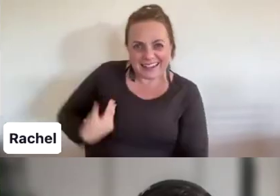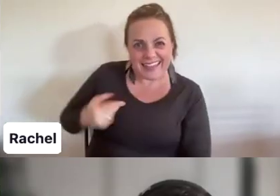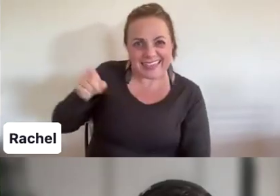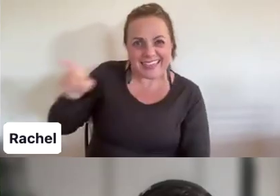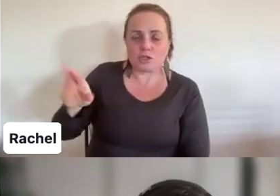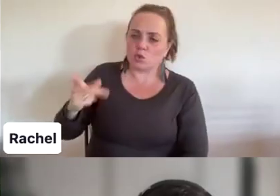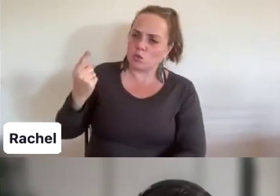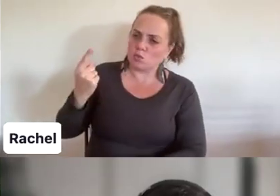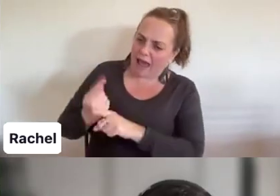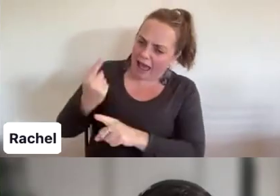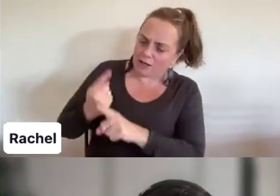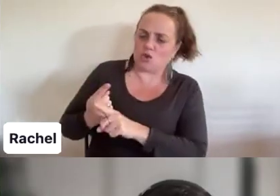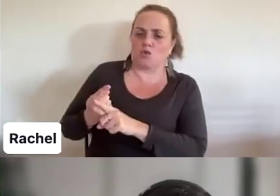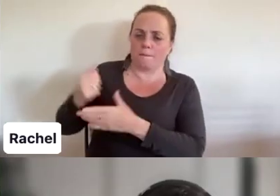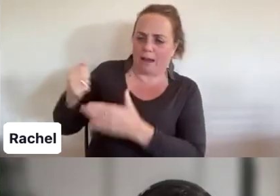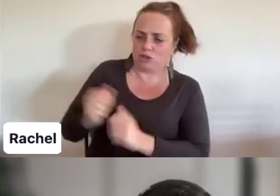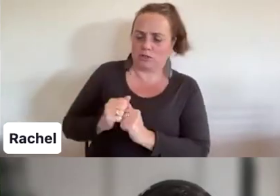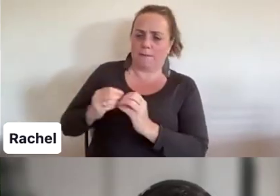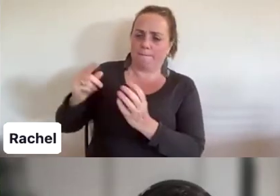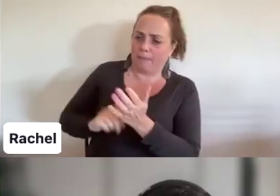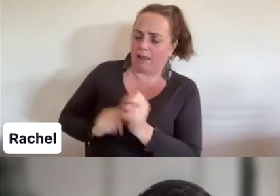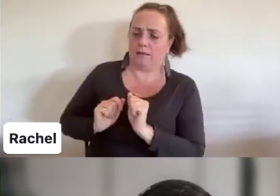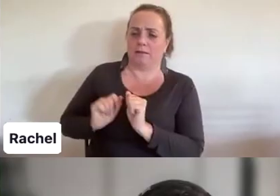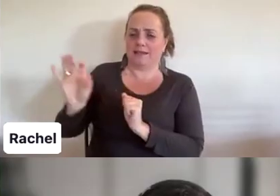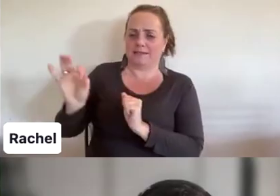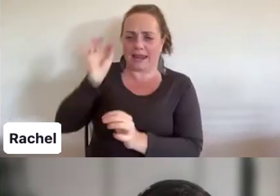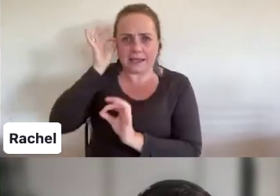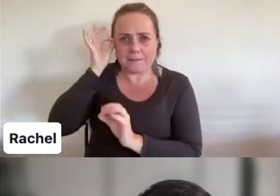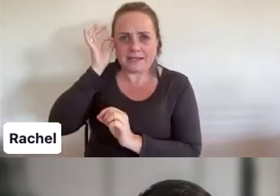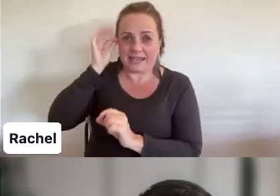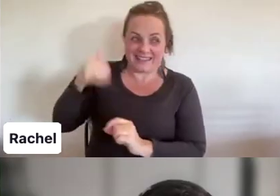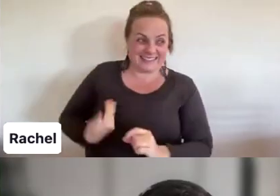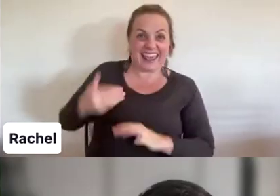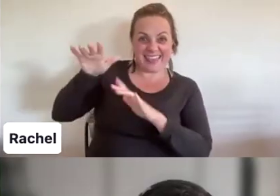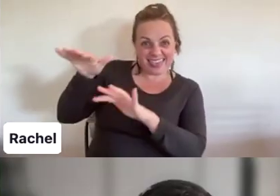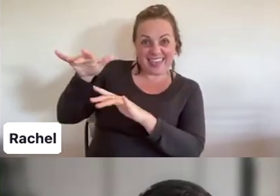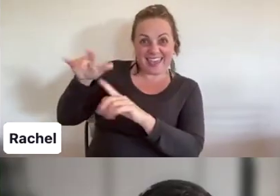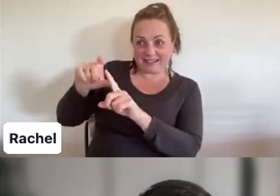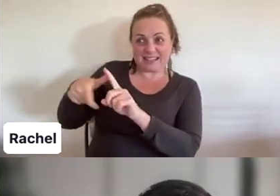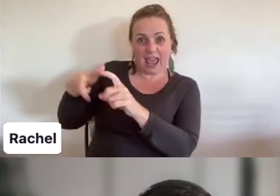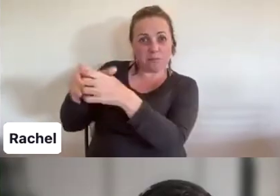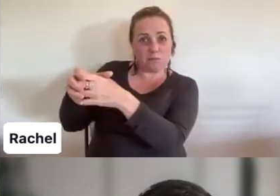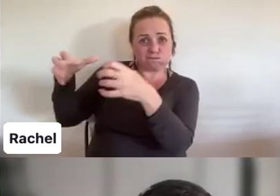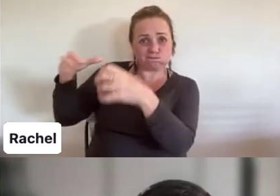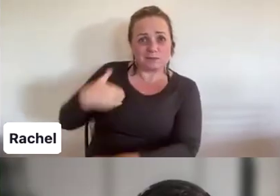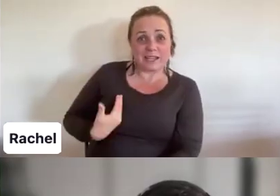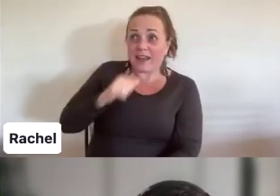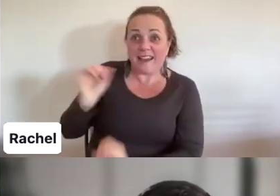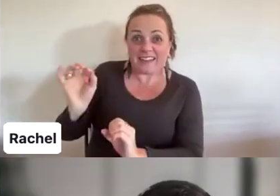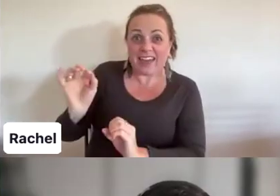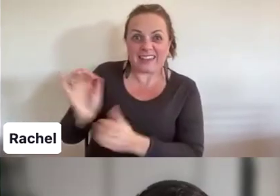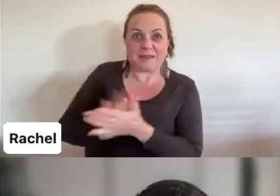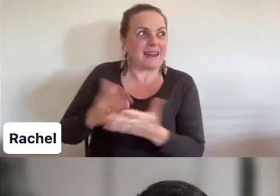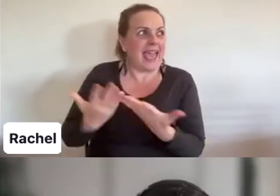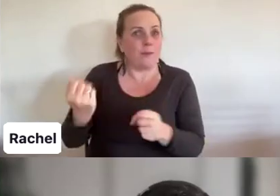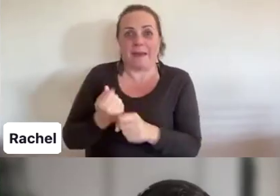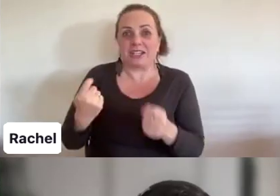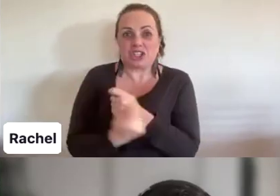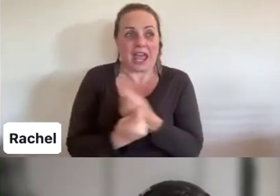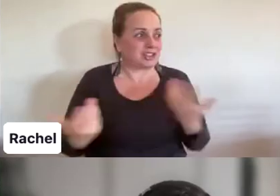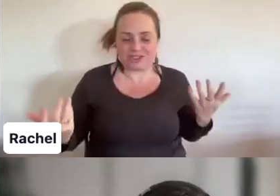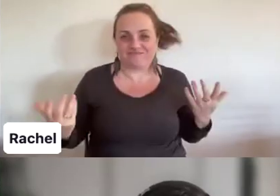over bills, in select committees, then we will well, we just won't make any change at all. So I'm